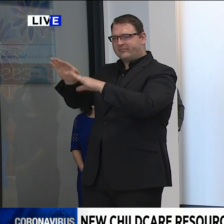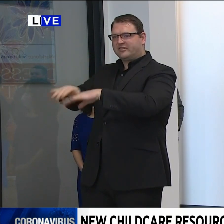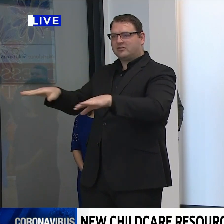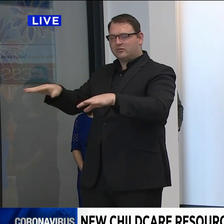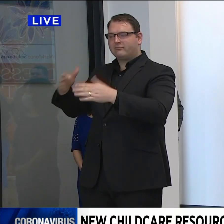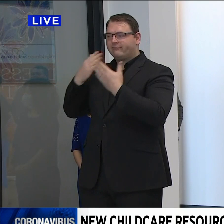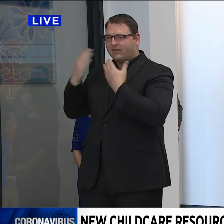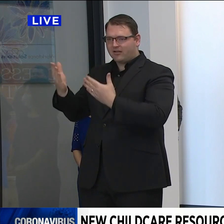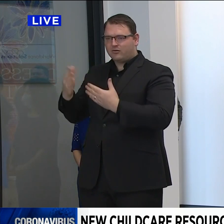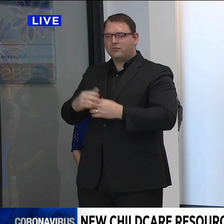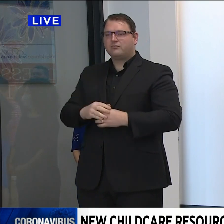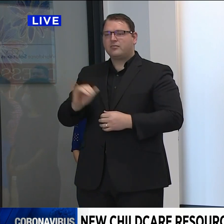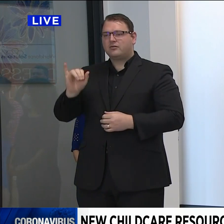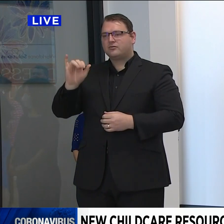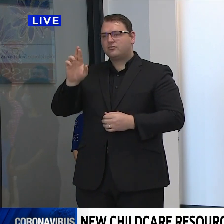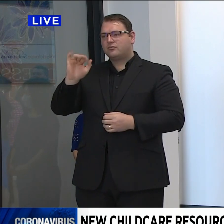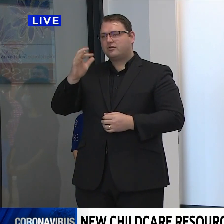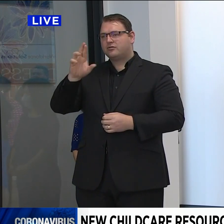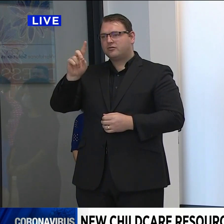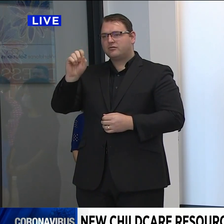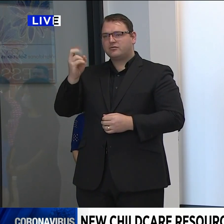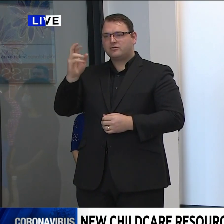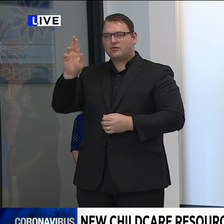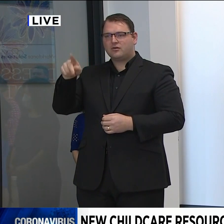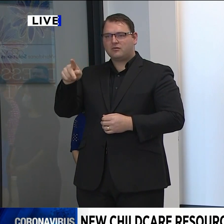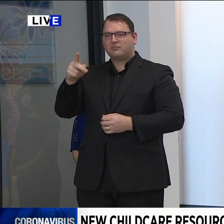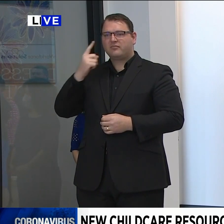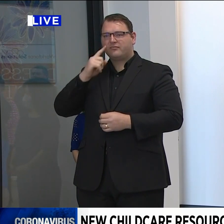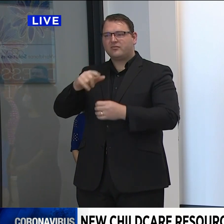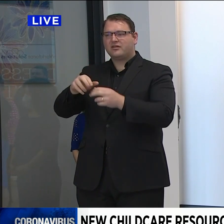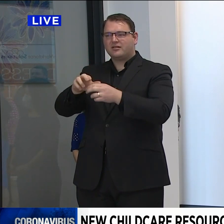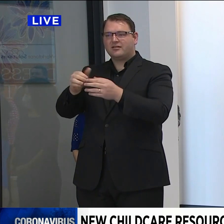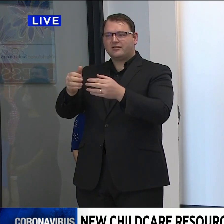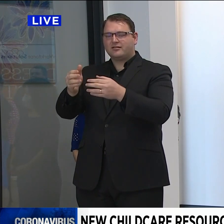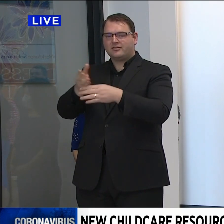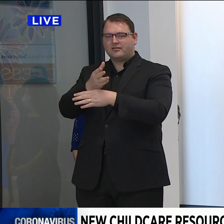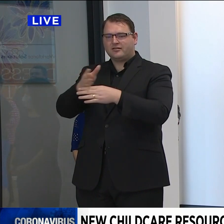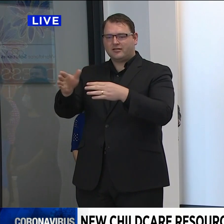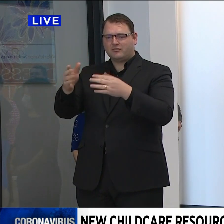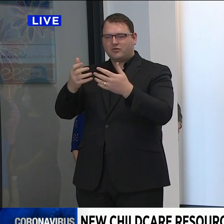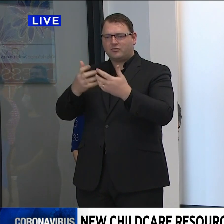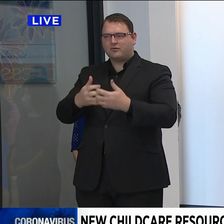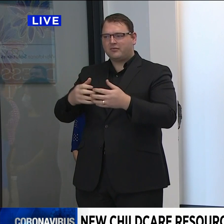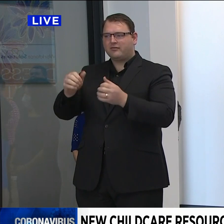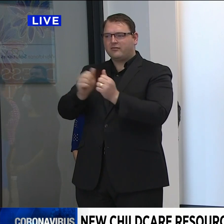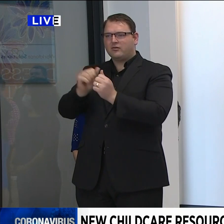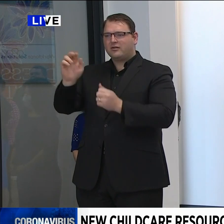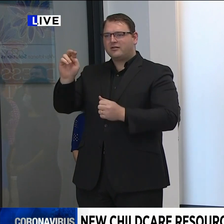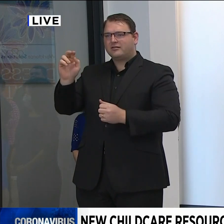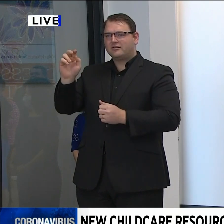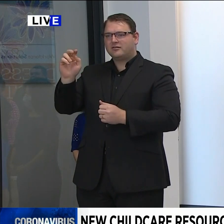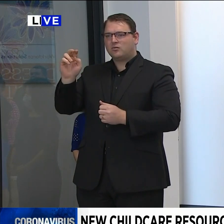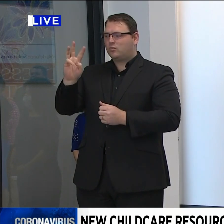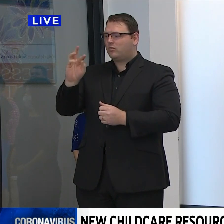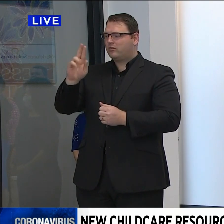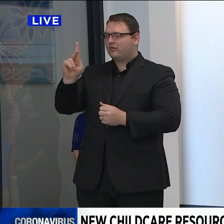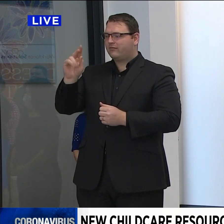acknowledge I’m Melanie Johnson a who’s who of collaborative a who’s who of collaborative for children president and CEO. for children president and CEO. Thank you enough for